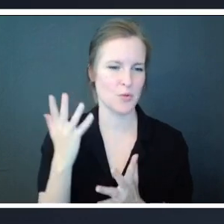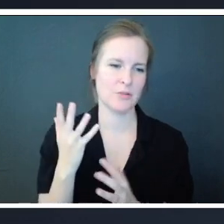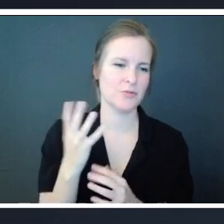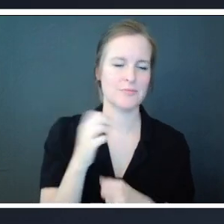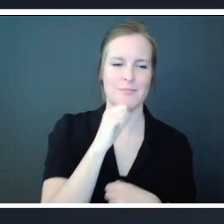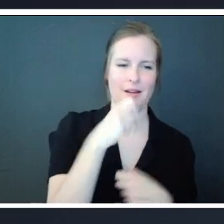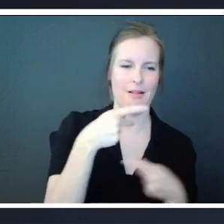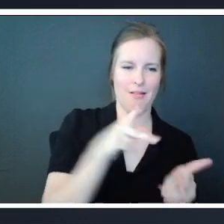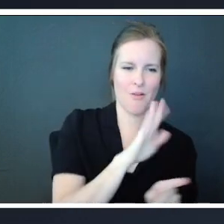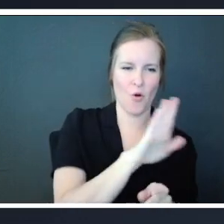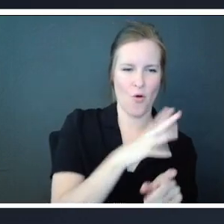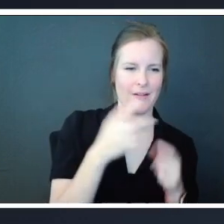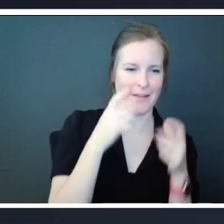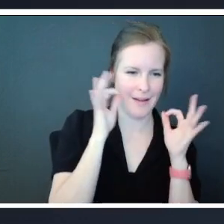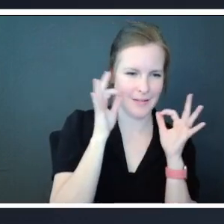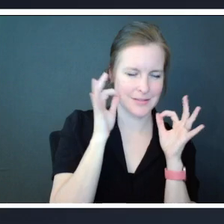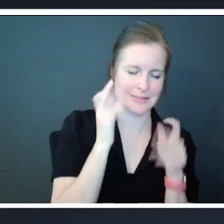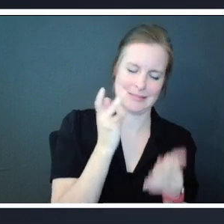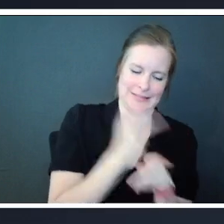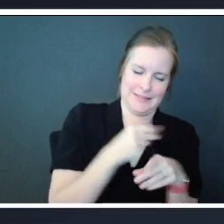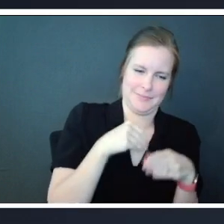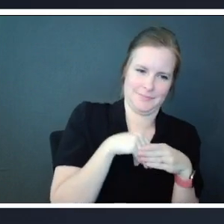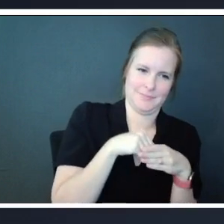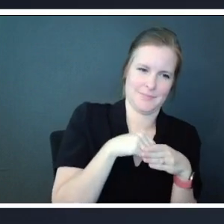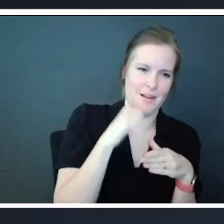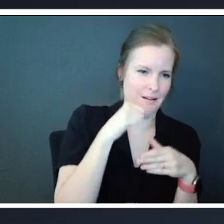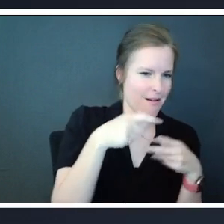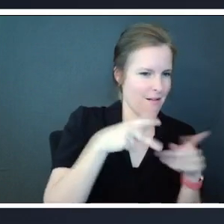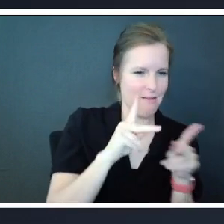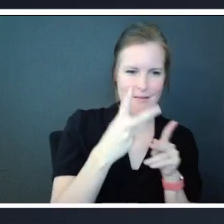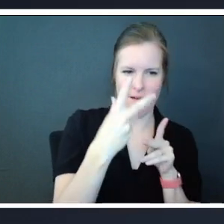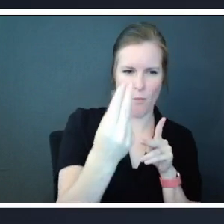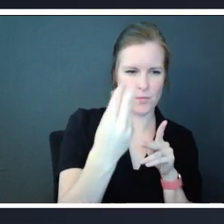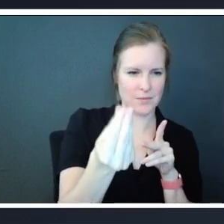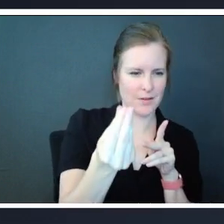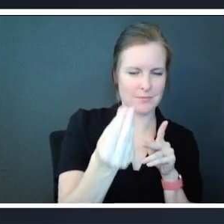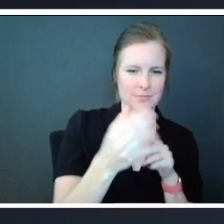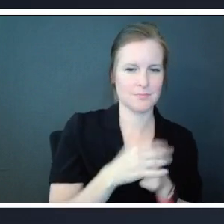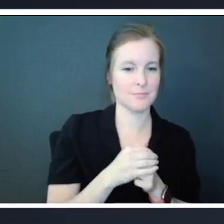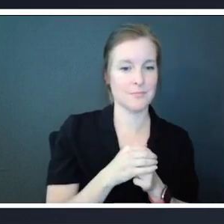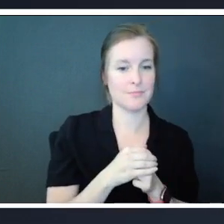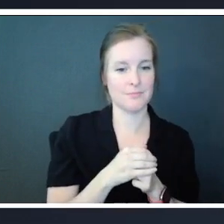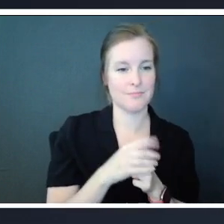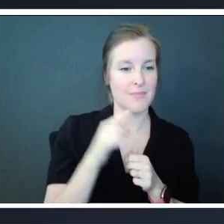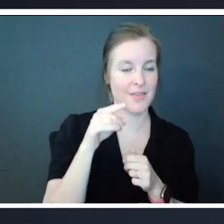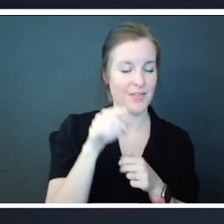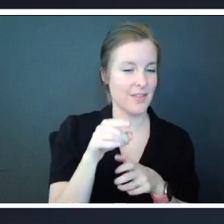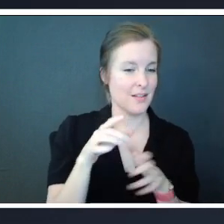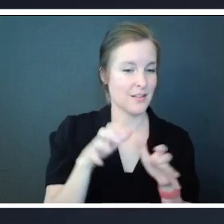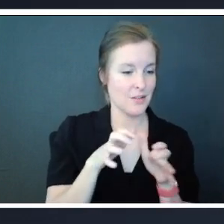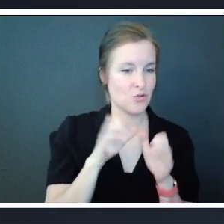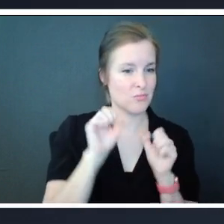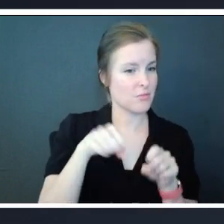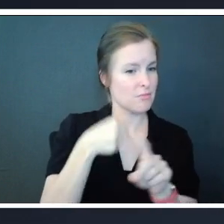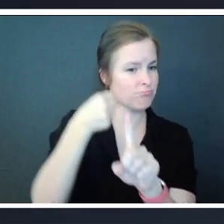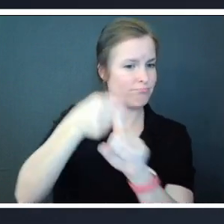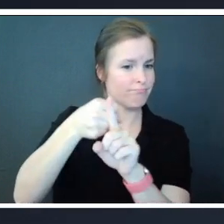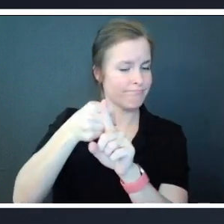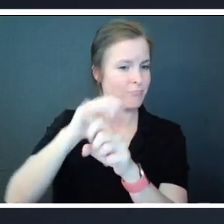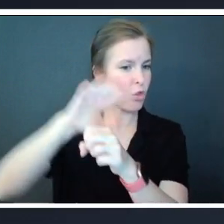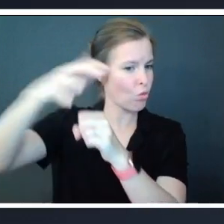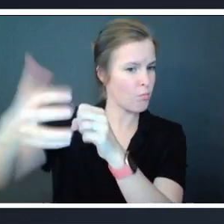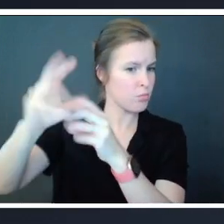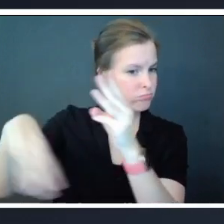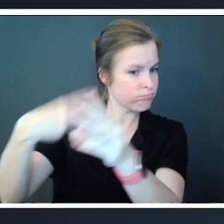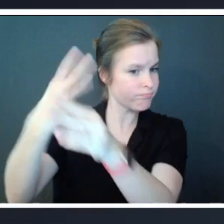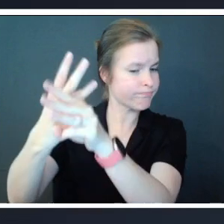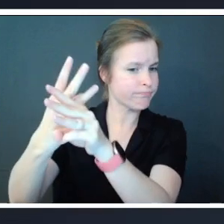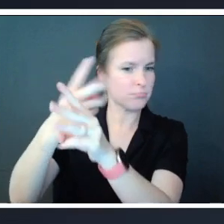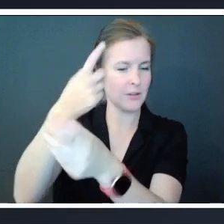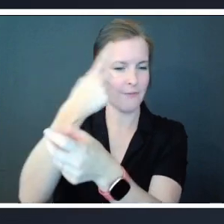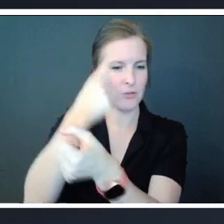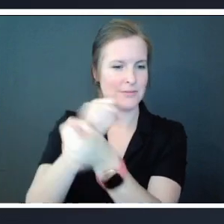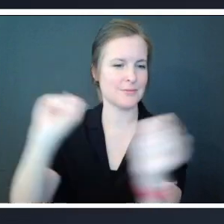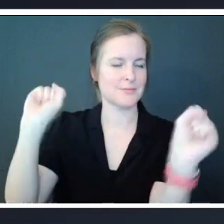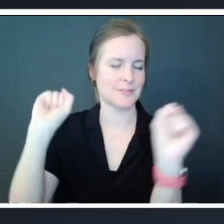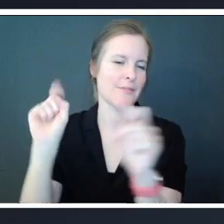these are local actions that have repercussions globally to save animals. Next slide please.